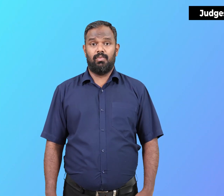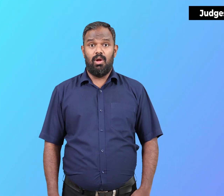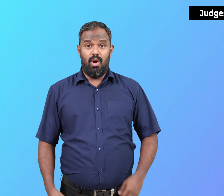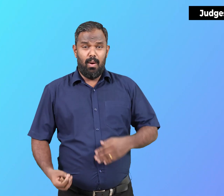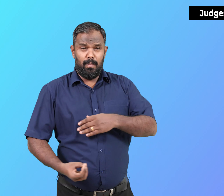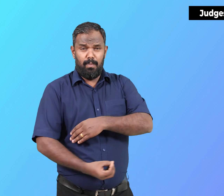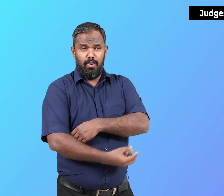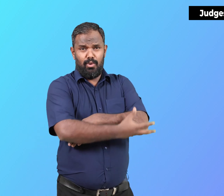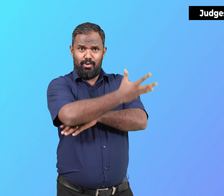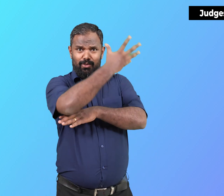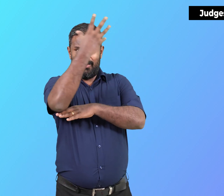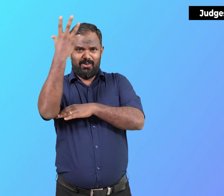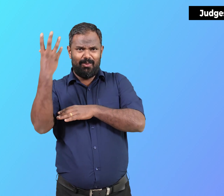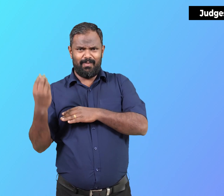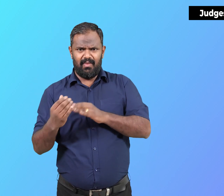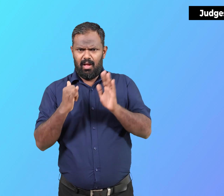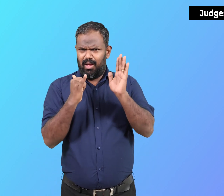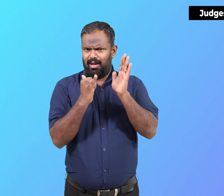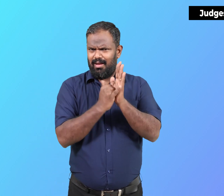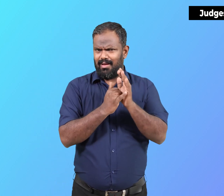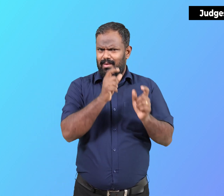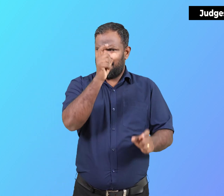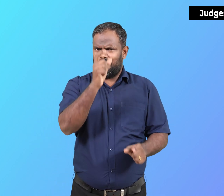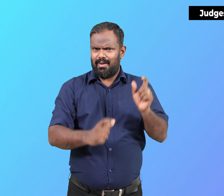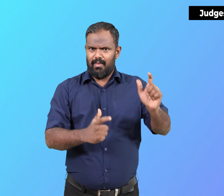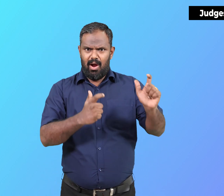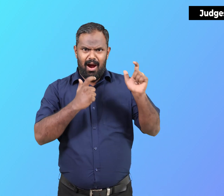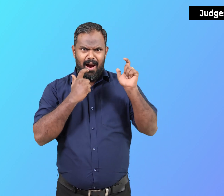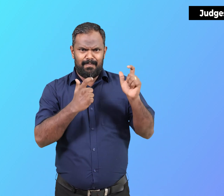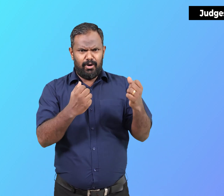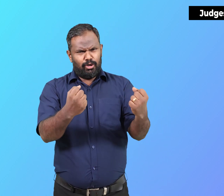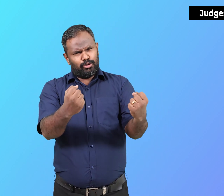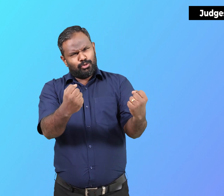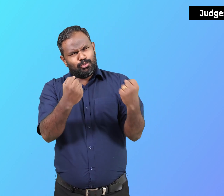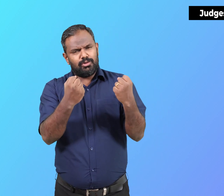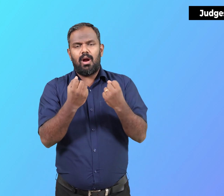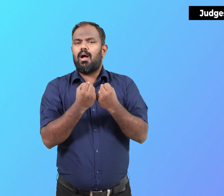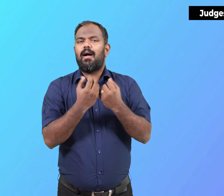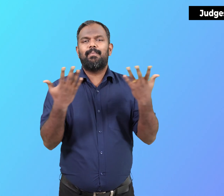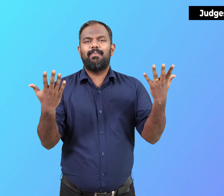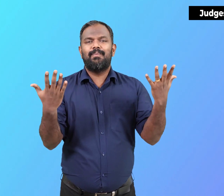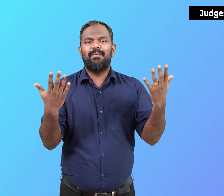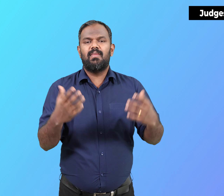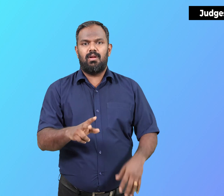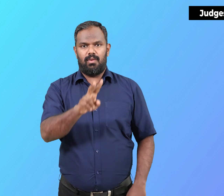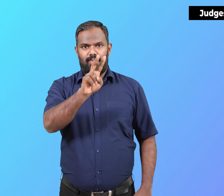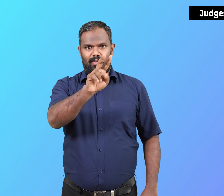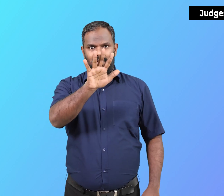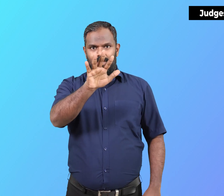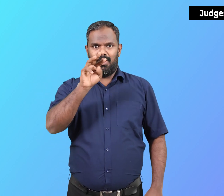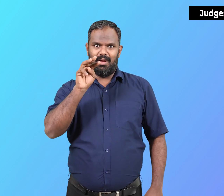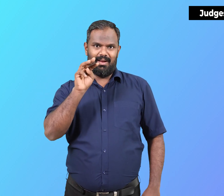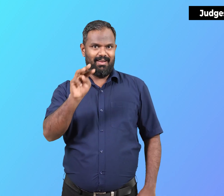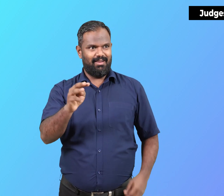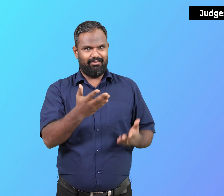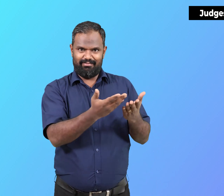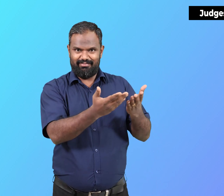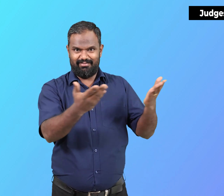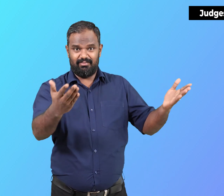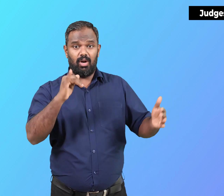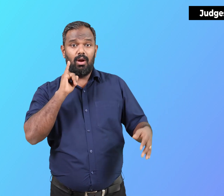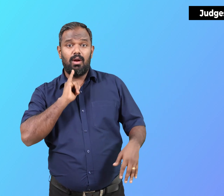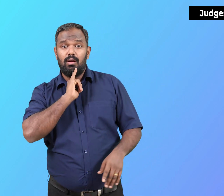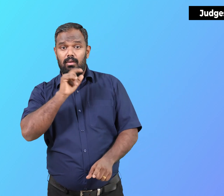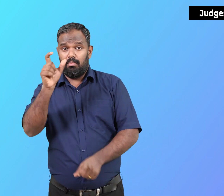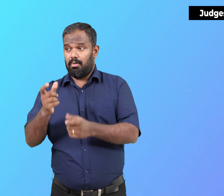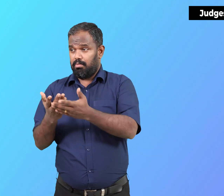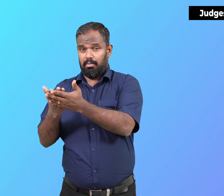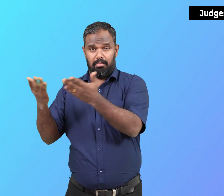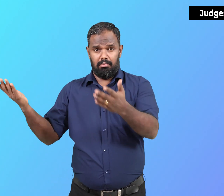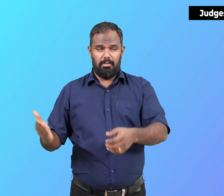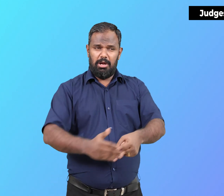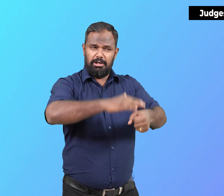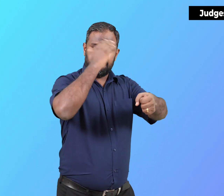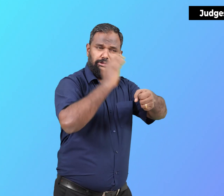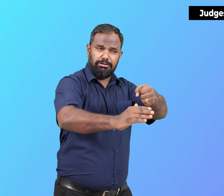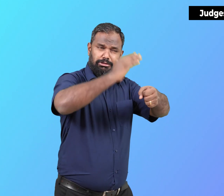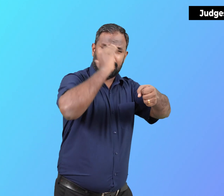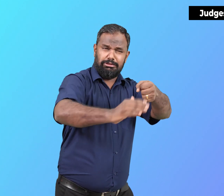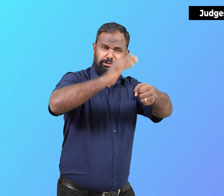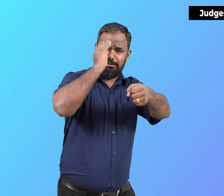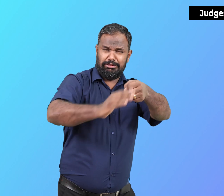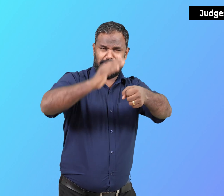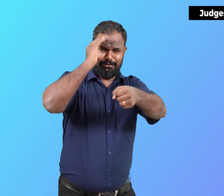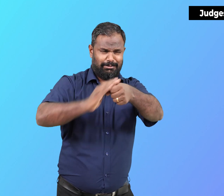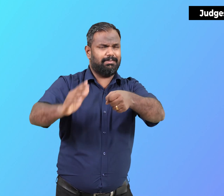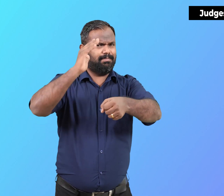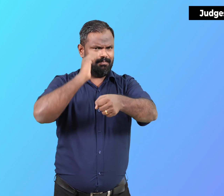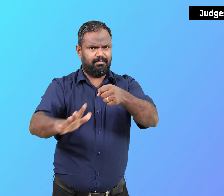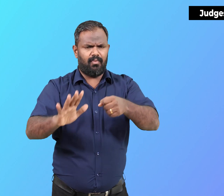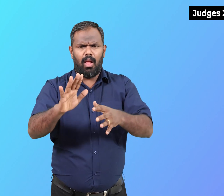On that day, 25,000 men of the army of Benjamin were killed. They all fought bravely with their swords.